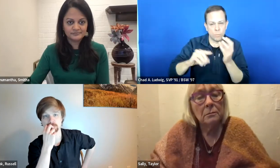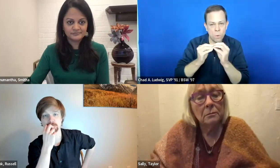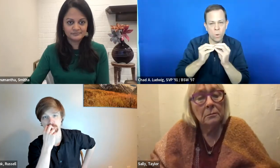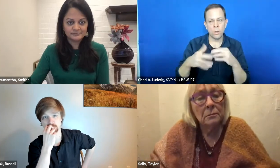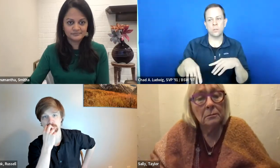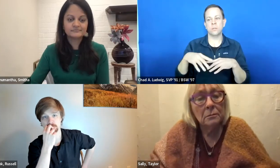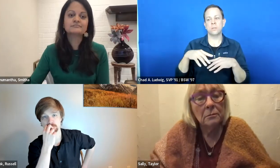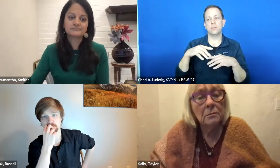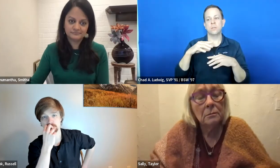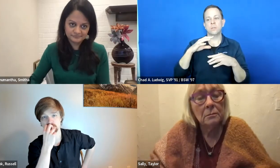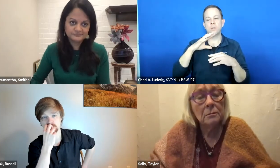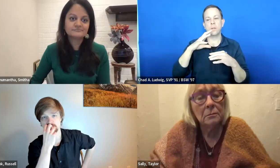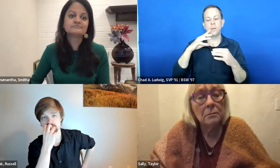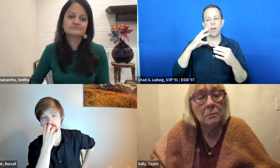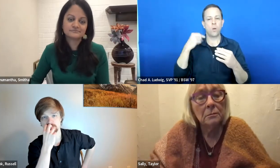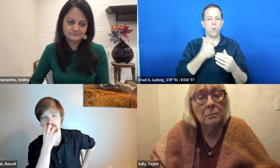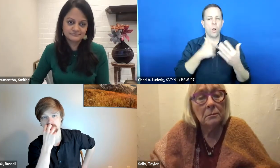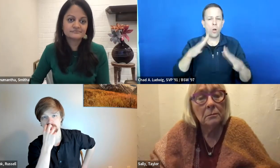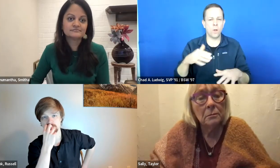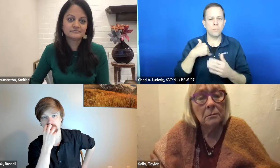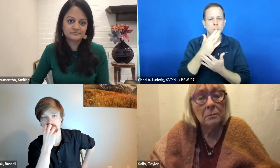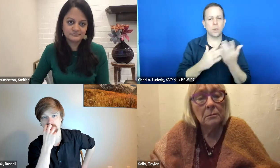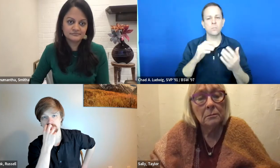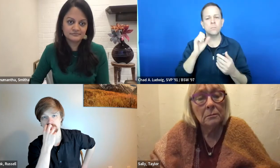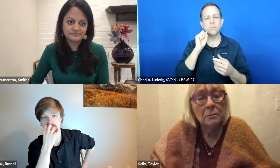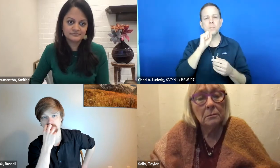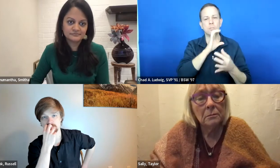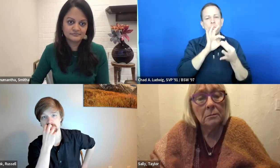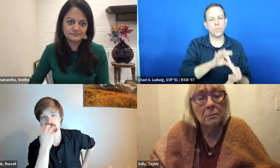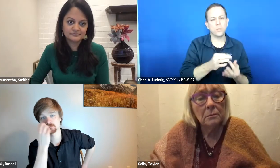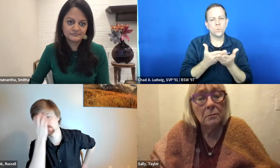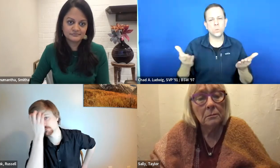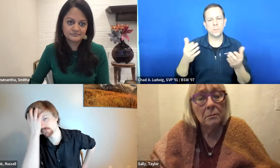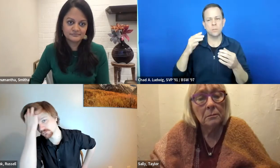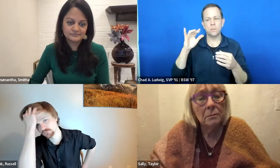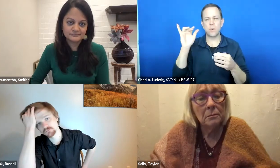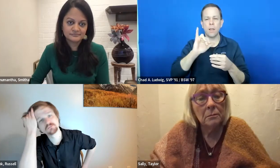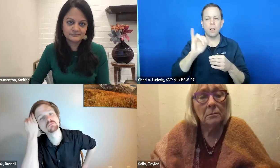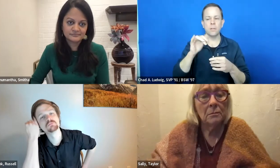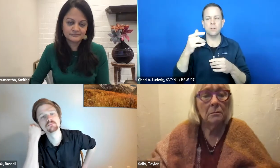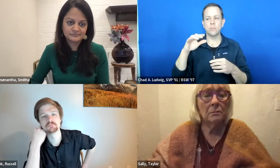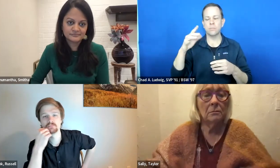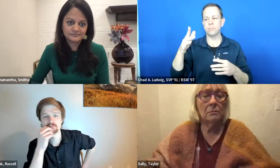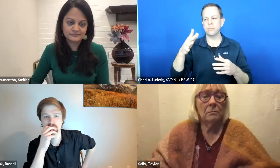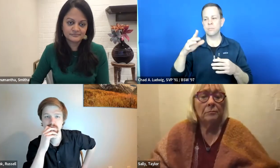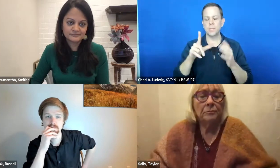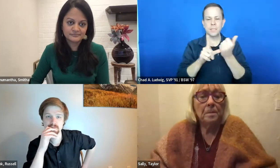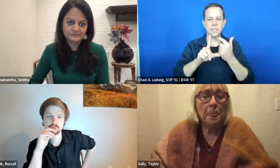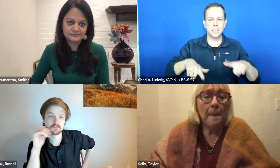to these issues, we're able to talk about it more, and we're able to have a connection...